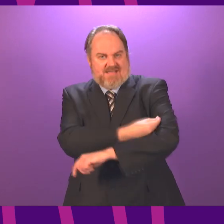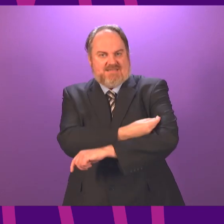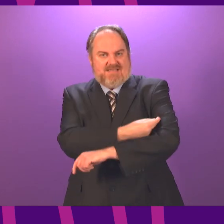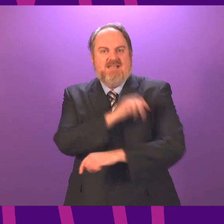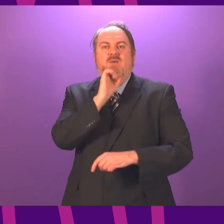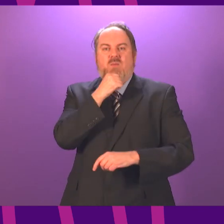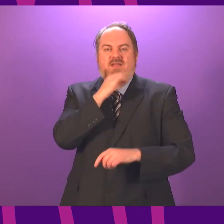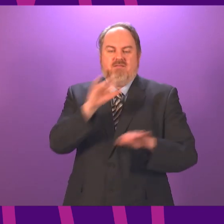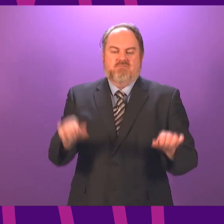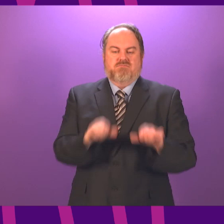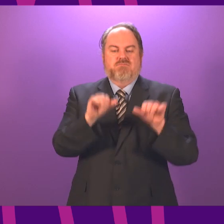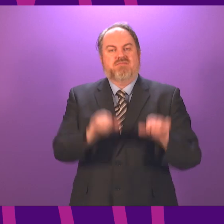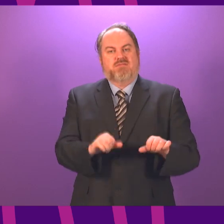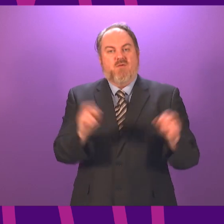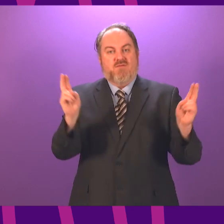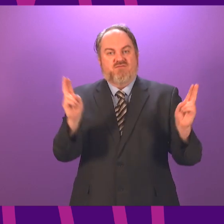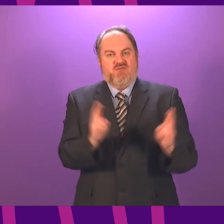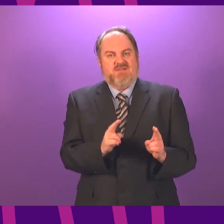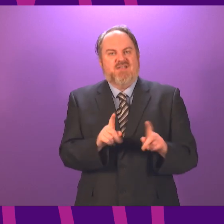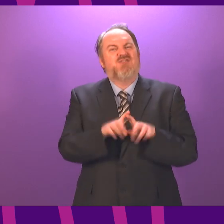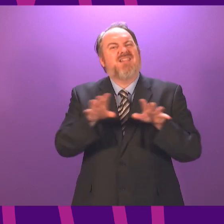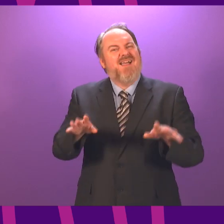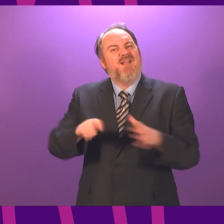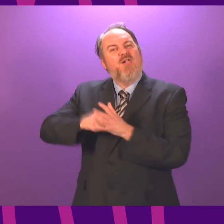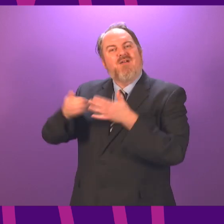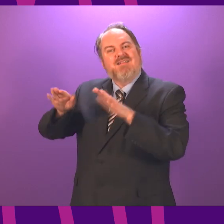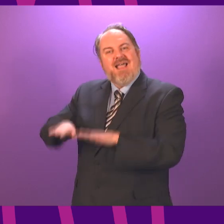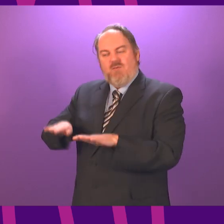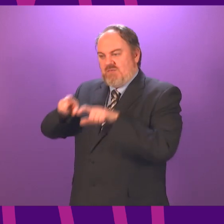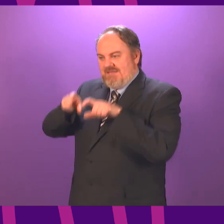of us have been doing for the past year in living under restrictions in order to suppress things.